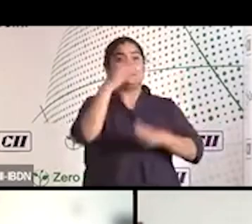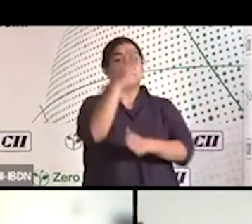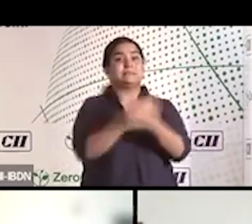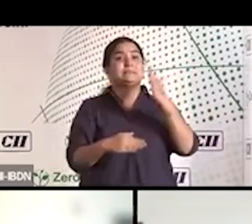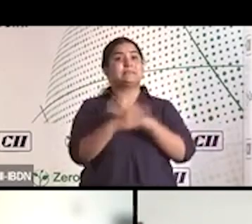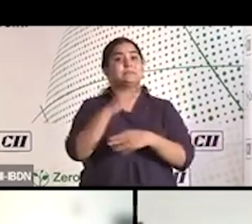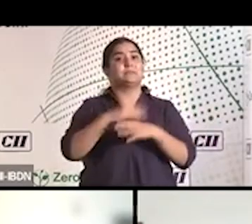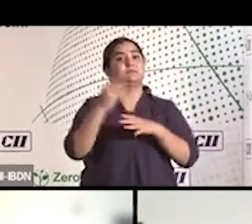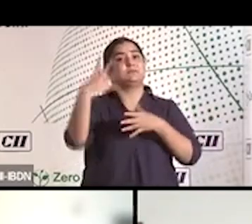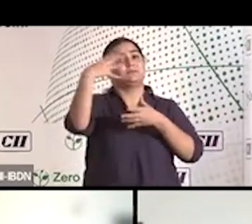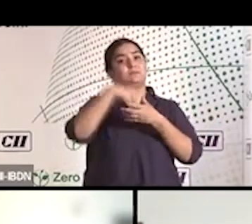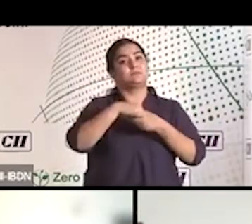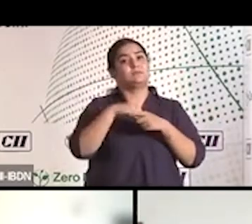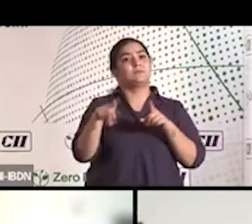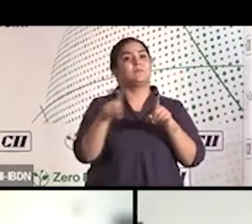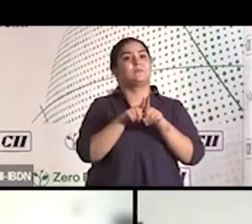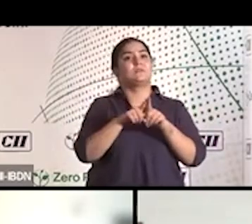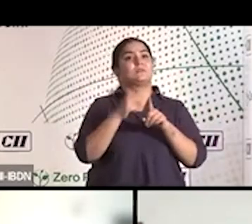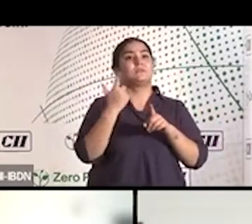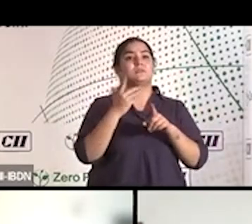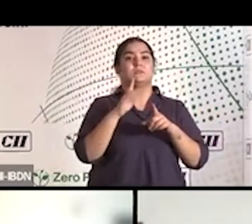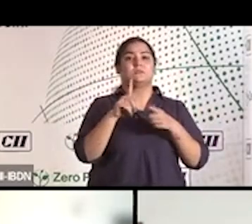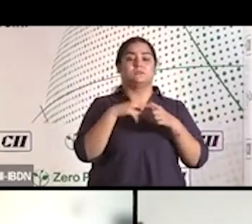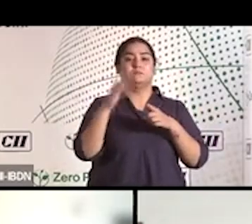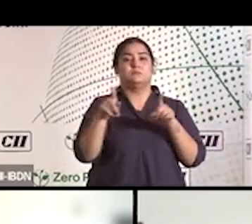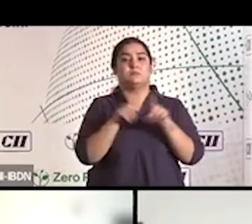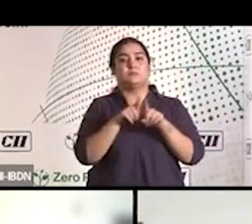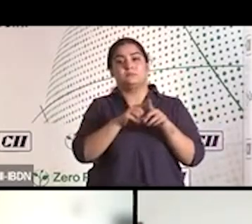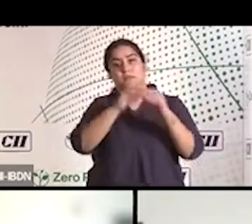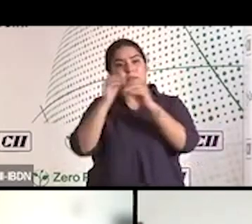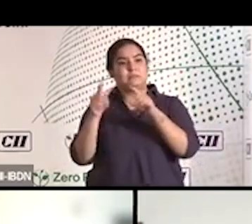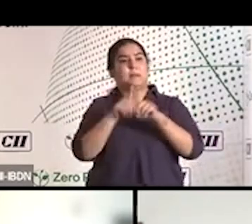on x axis and types of functions on Y